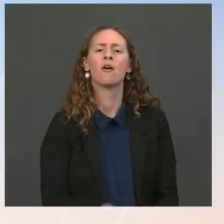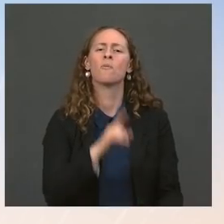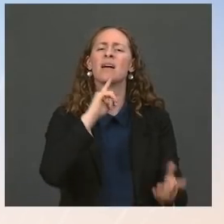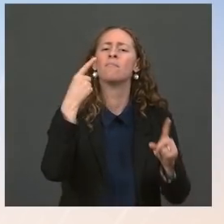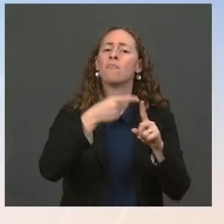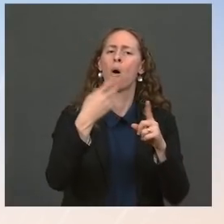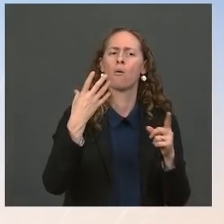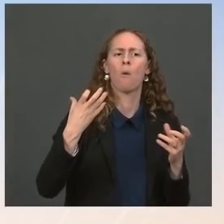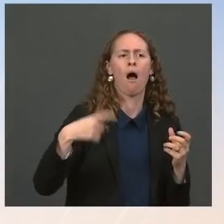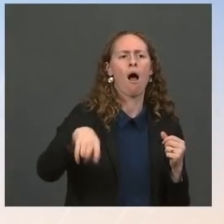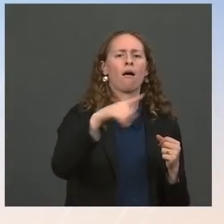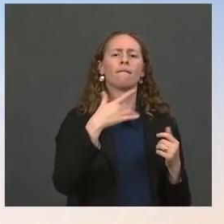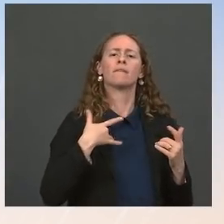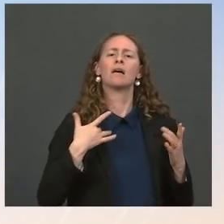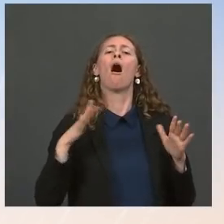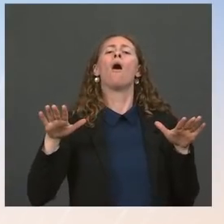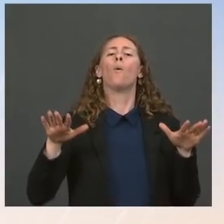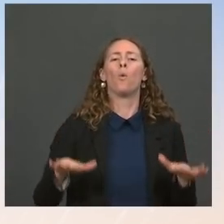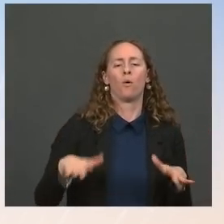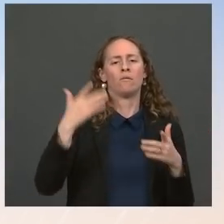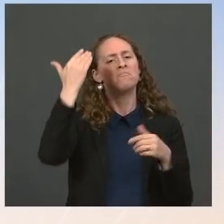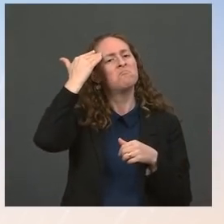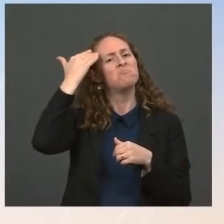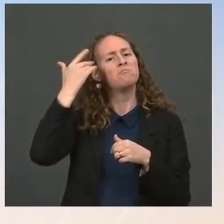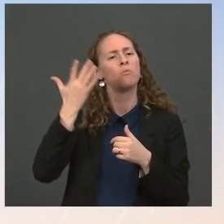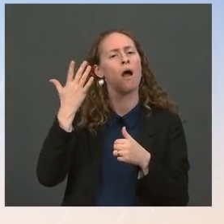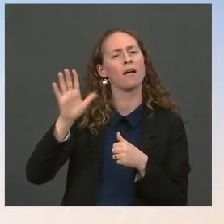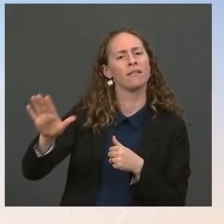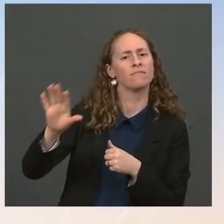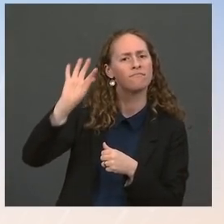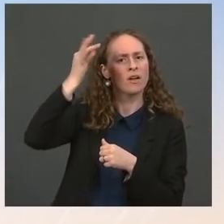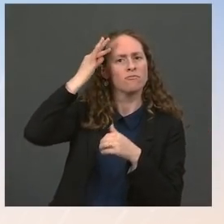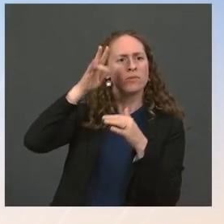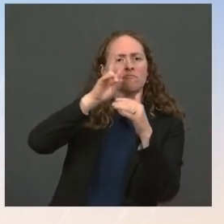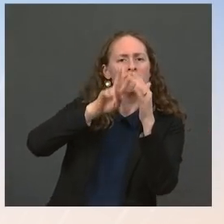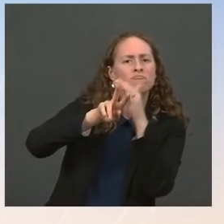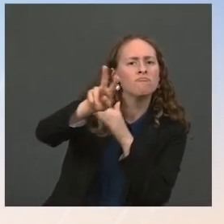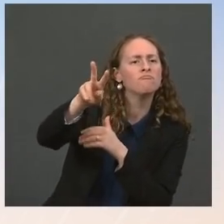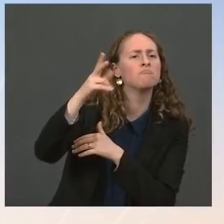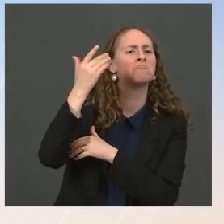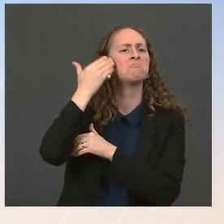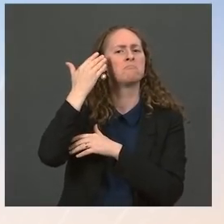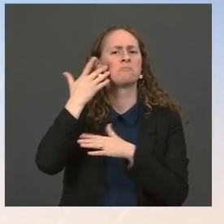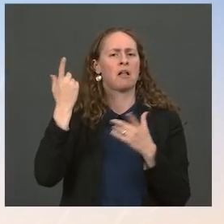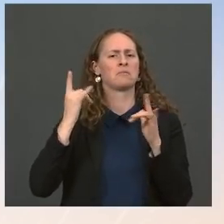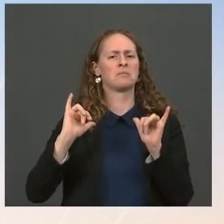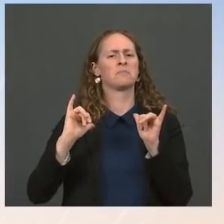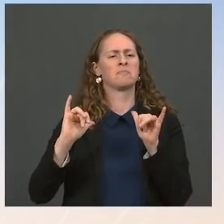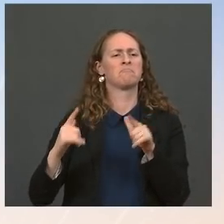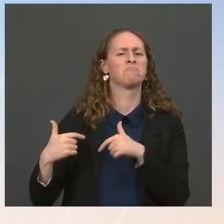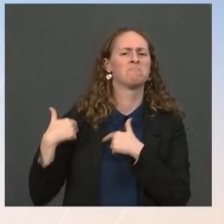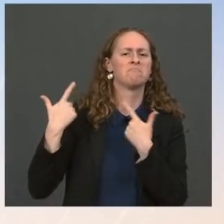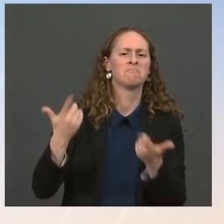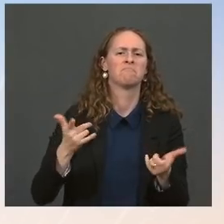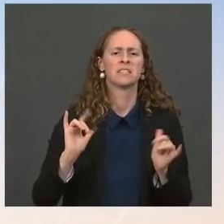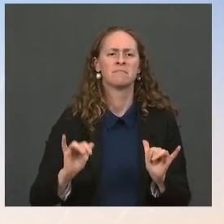and their predictions are. And that's long been -- long been how these issues have been approached throughout history.